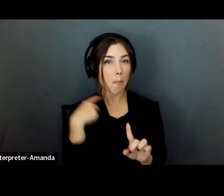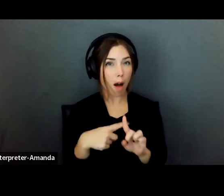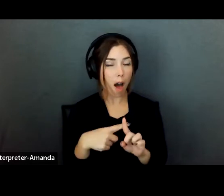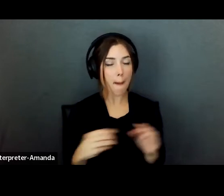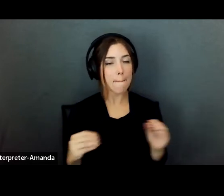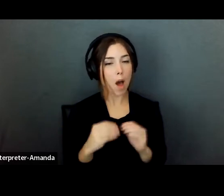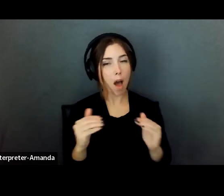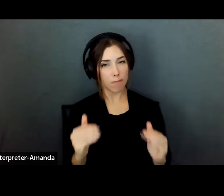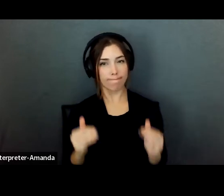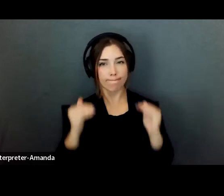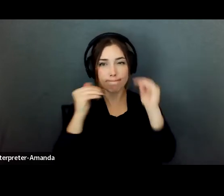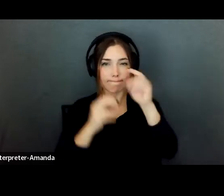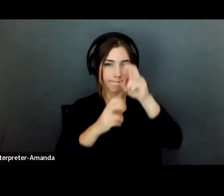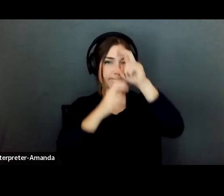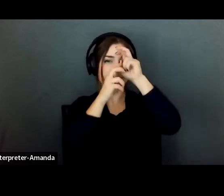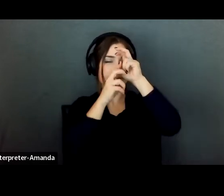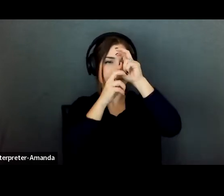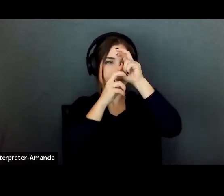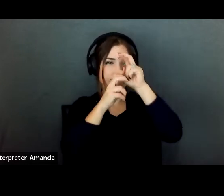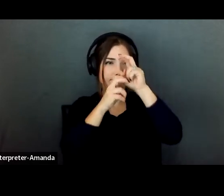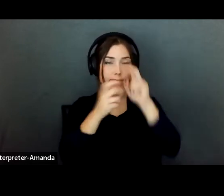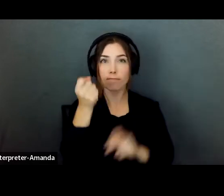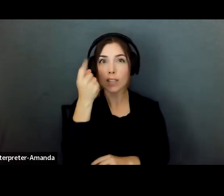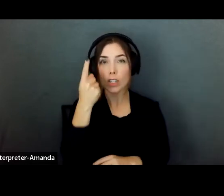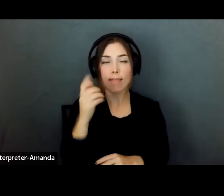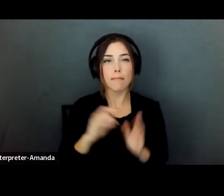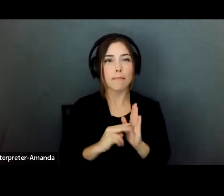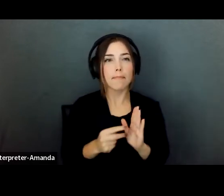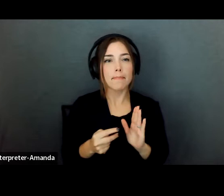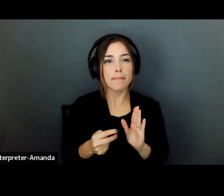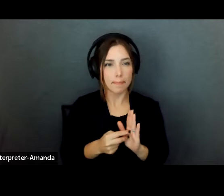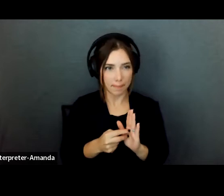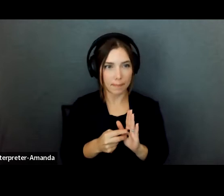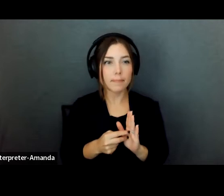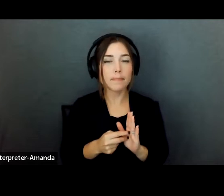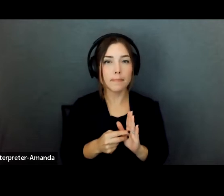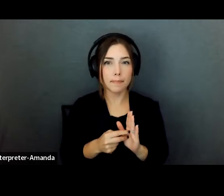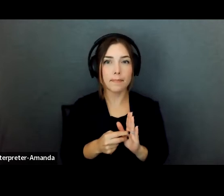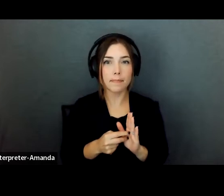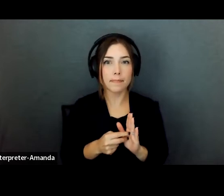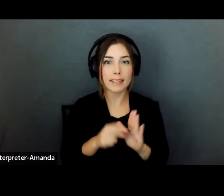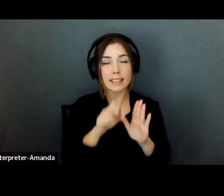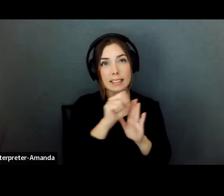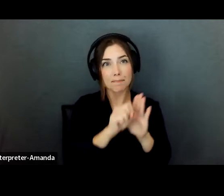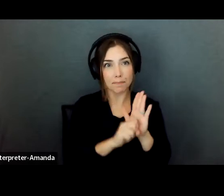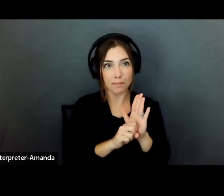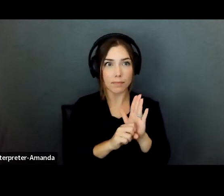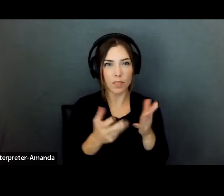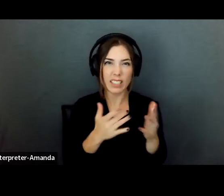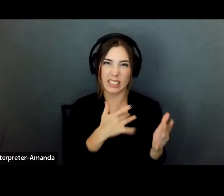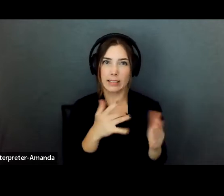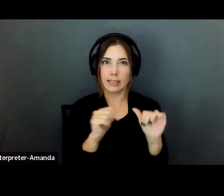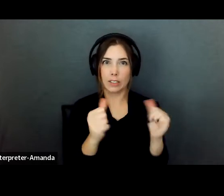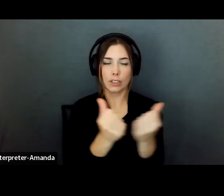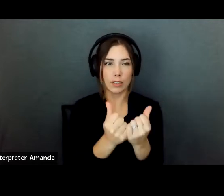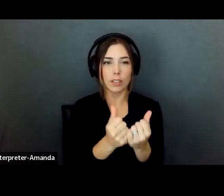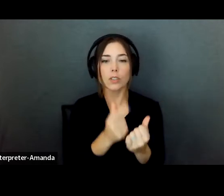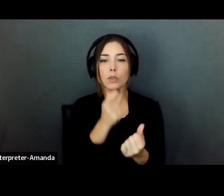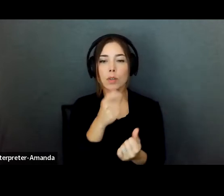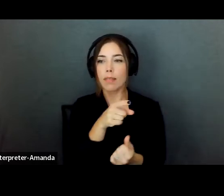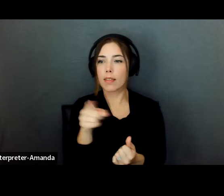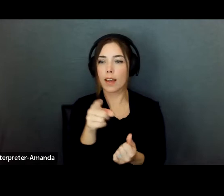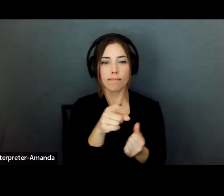Heightened scrutiny very simply means that a state agency has identified as not likely